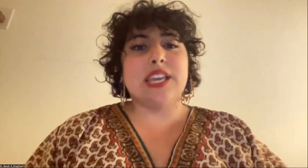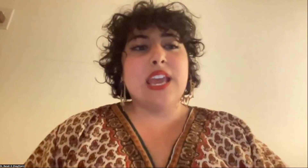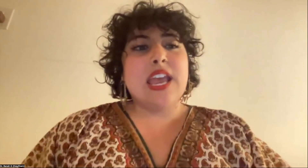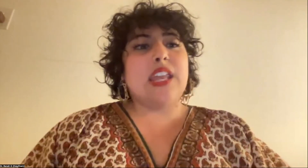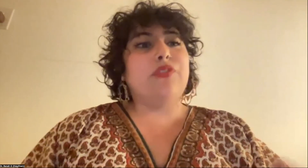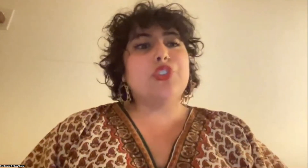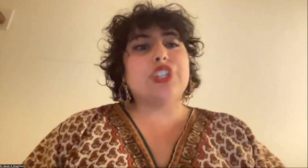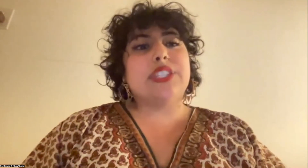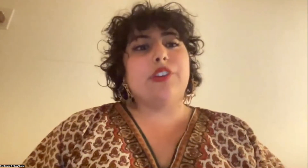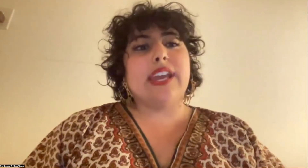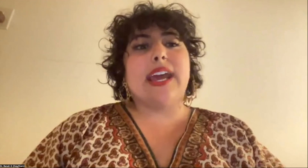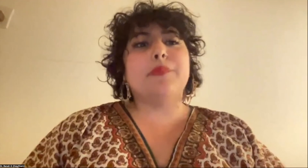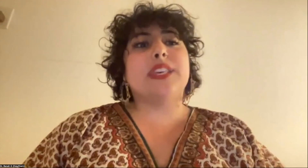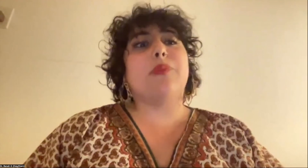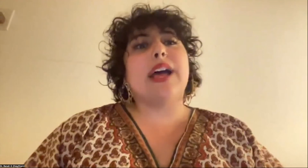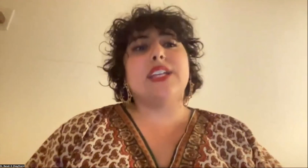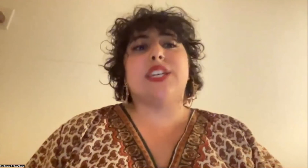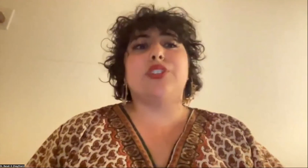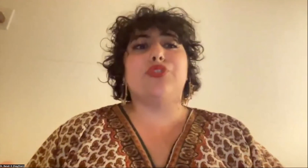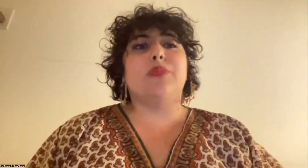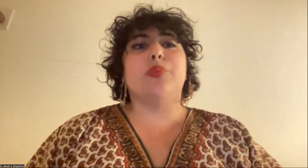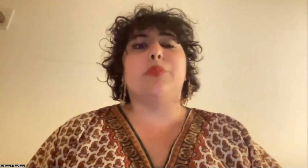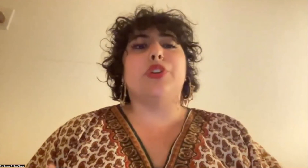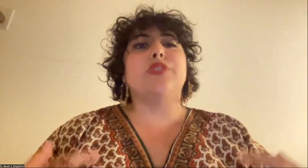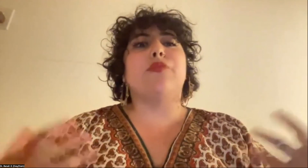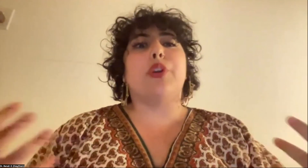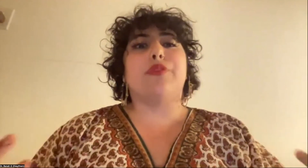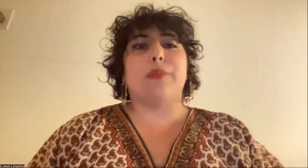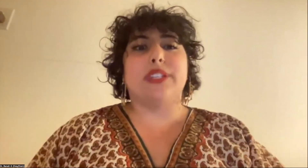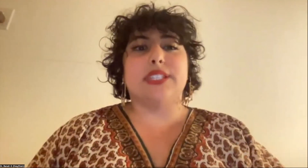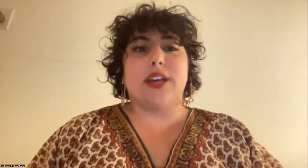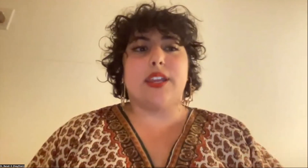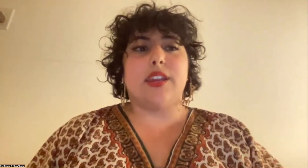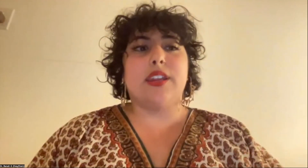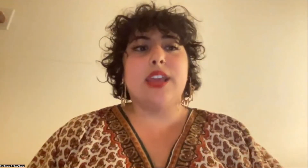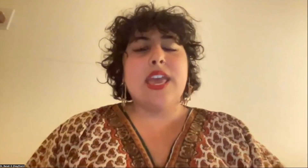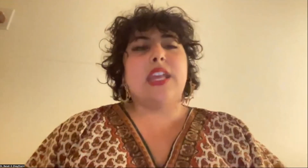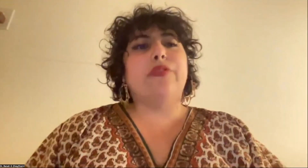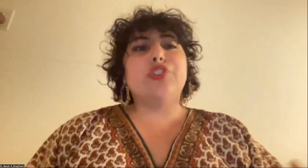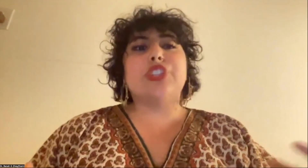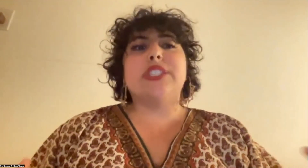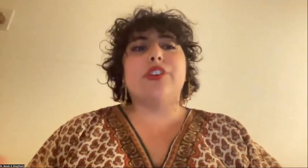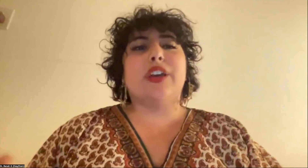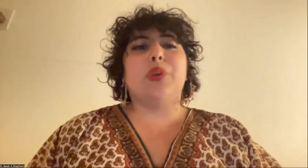In a future Syria Hamzeh wa Hajar dreams will burst forth from the sun. In a future Syria we